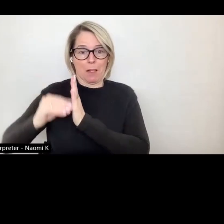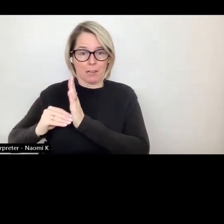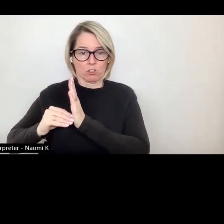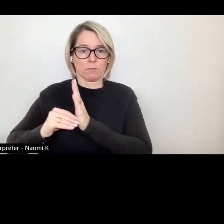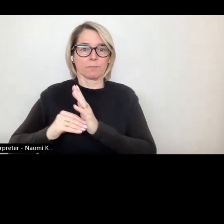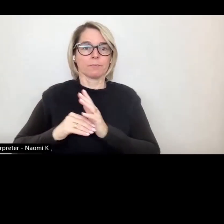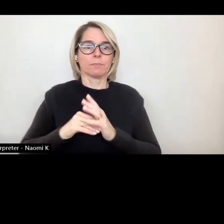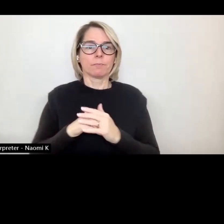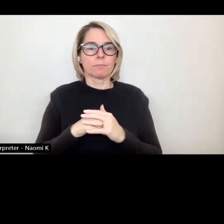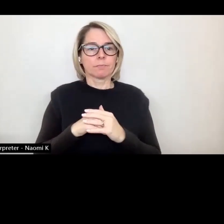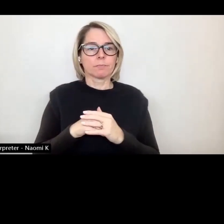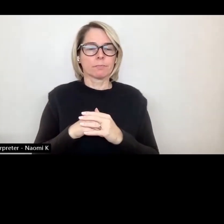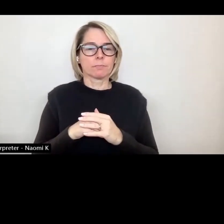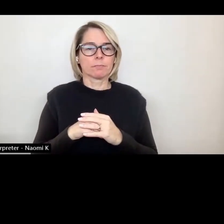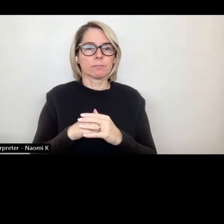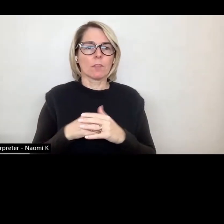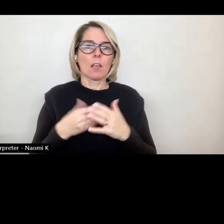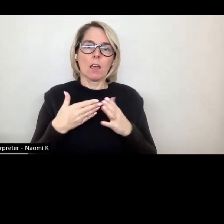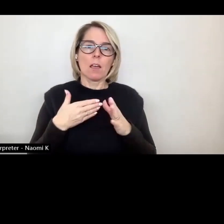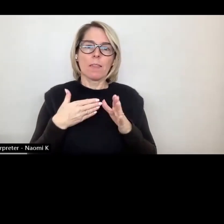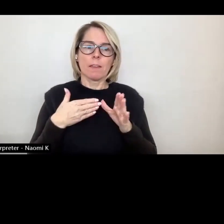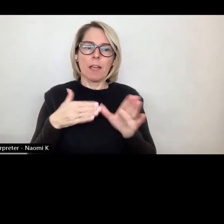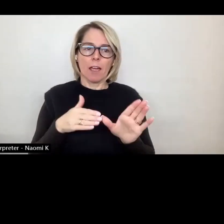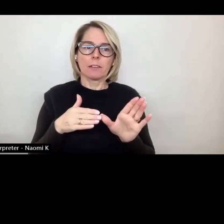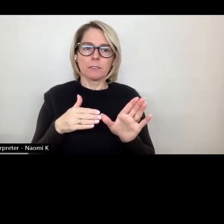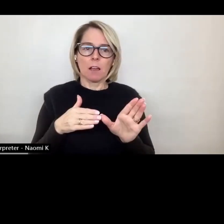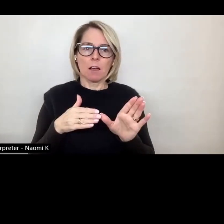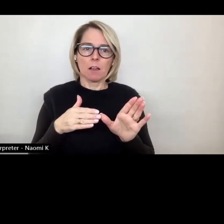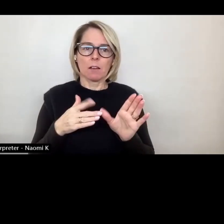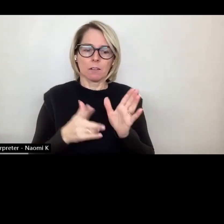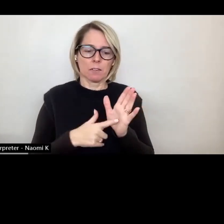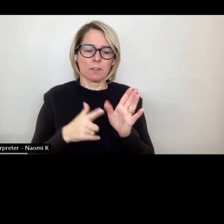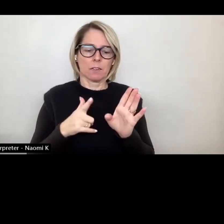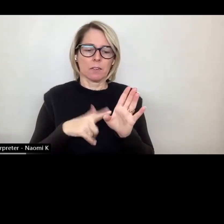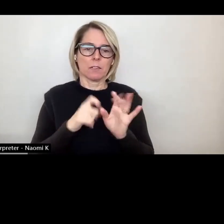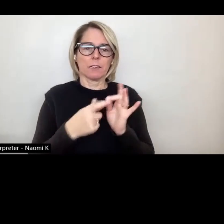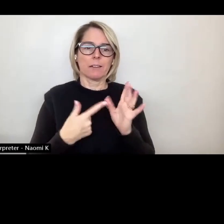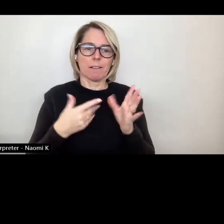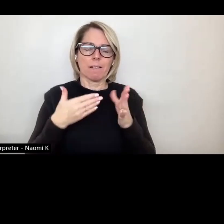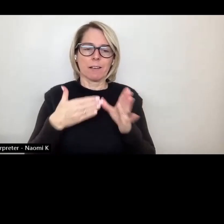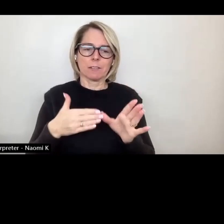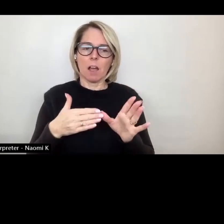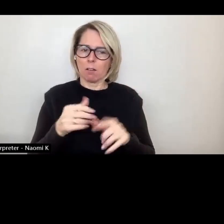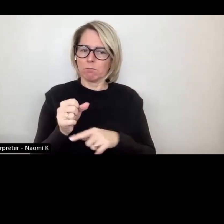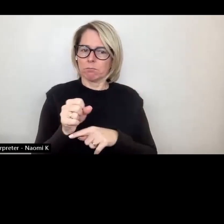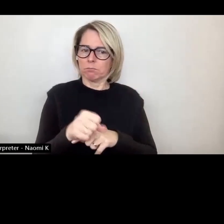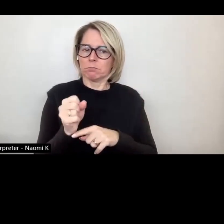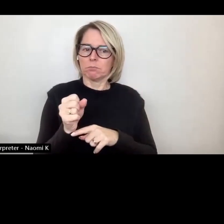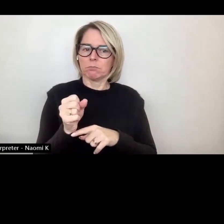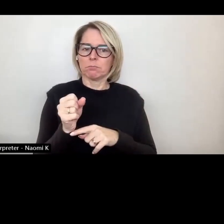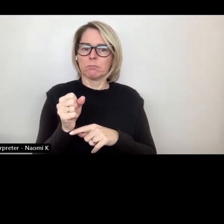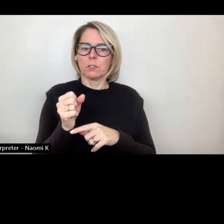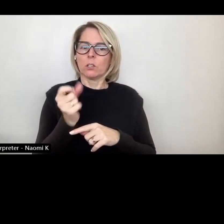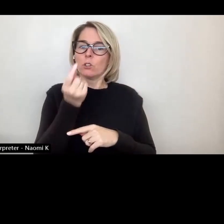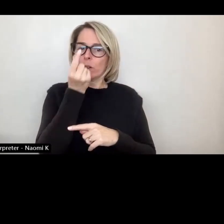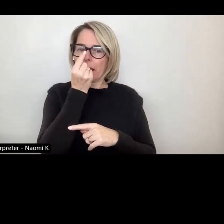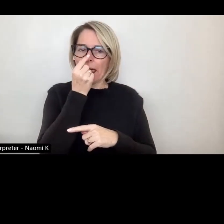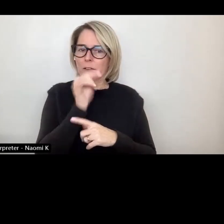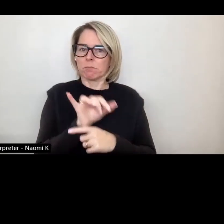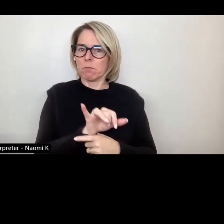I'm not sure how much sense that makes, but you are free to do so.